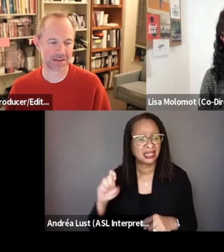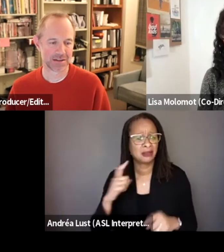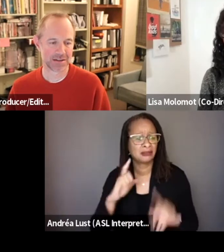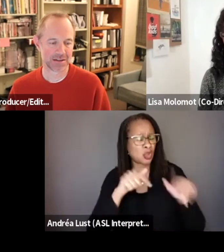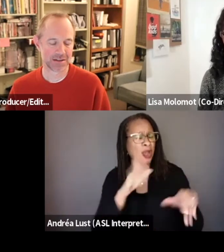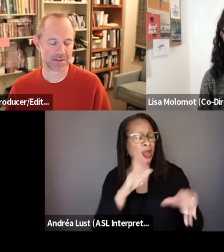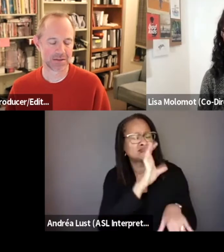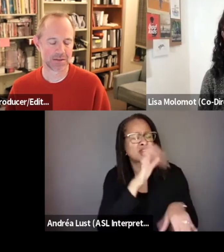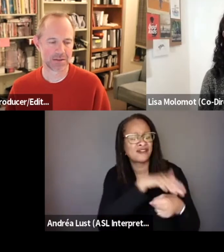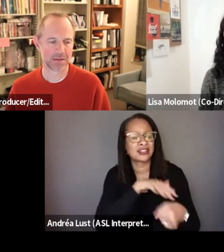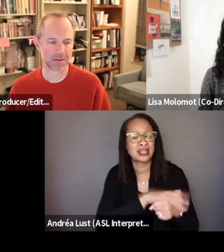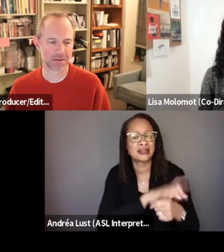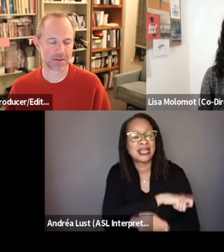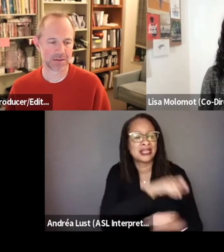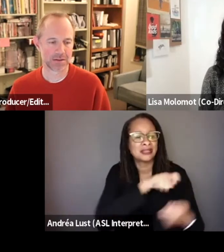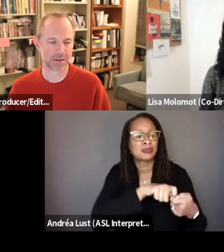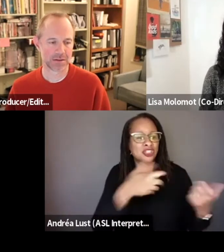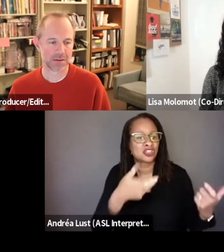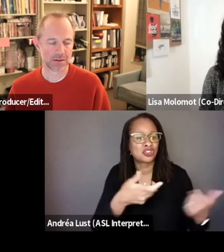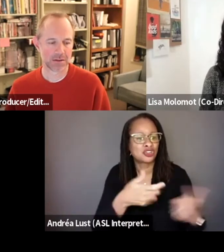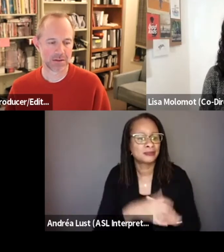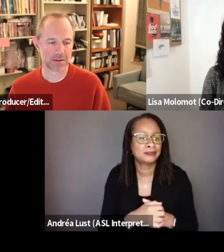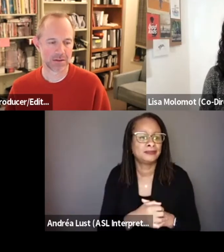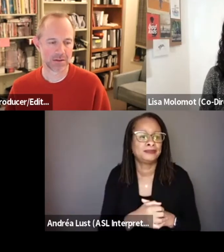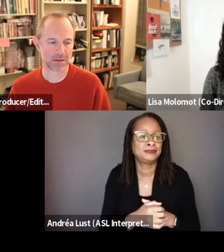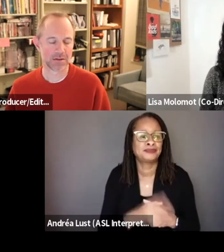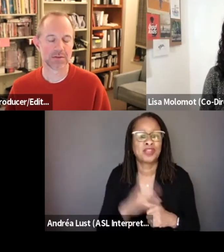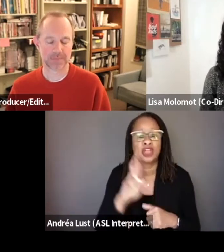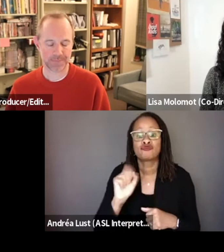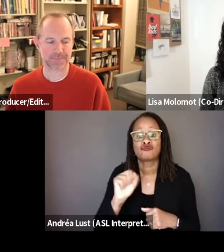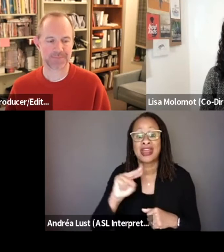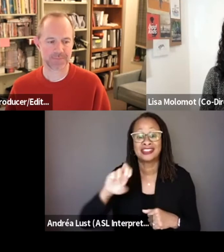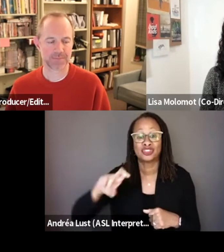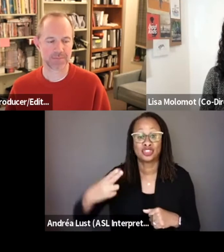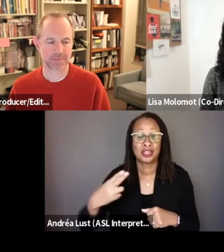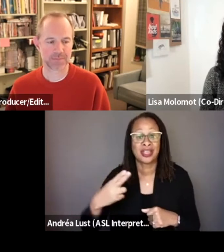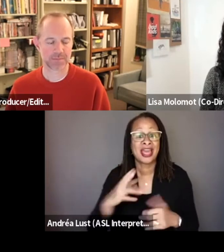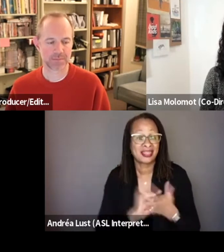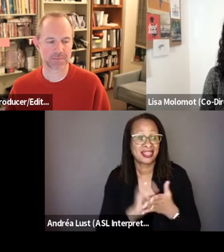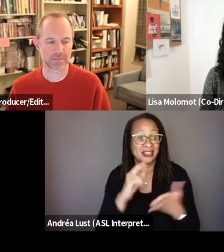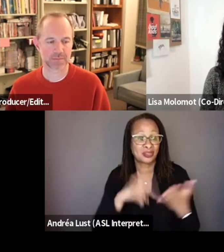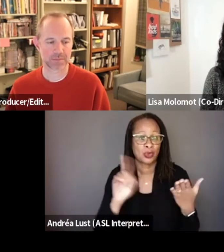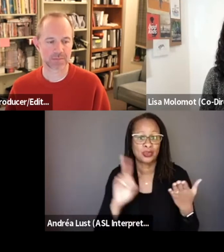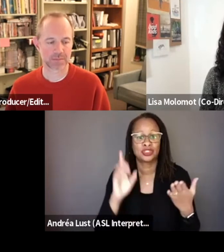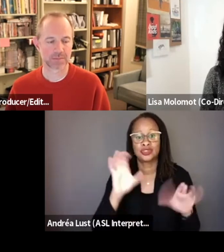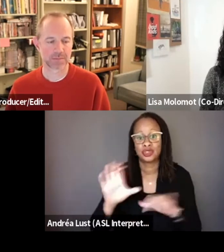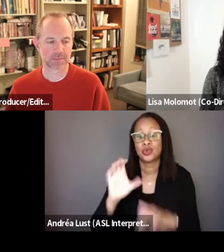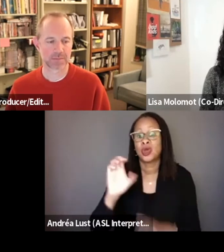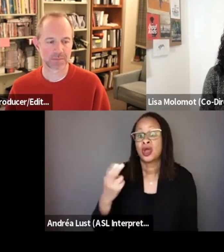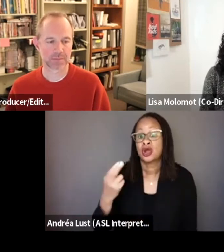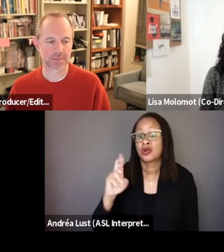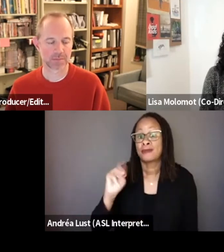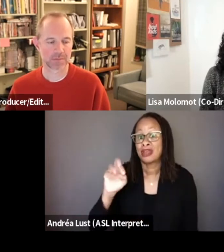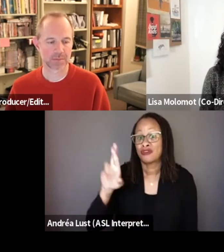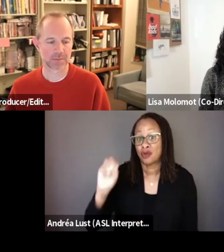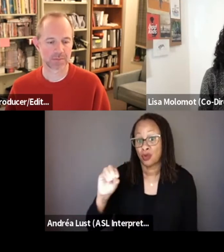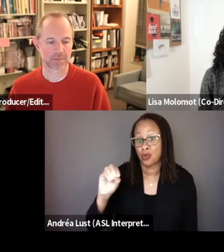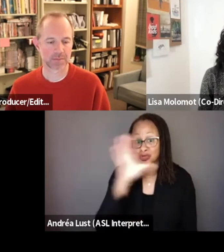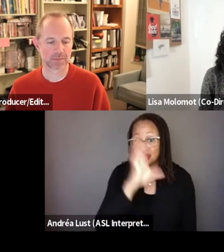of this particular ranch? Because I think that's where we should do the Homero search. And we're like, great, let's go out. So, and he's like,